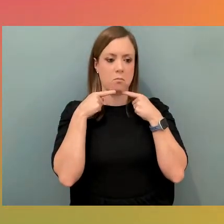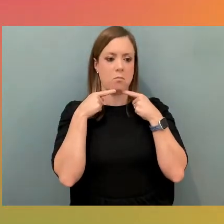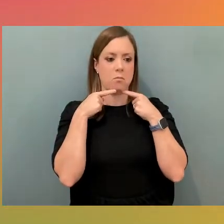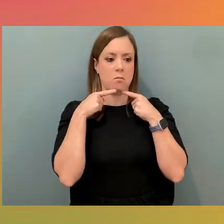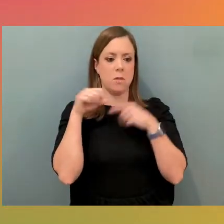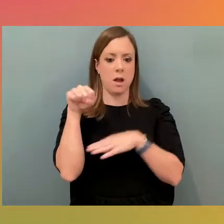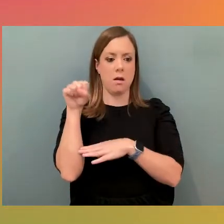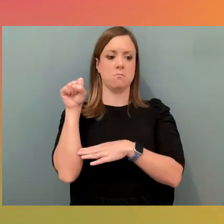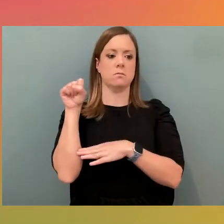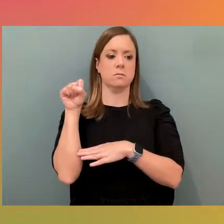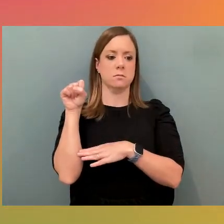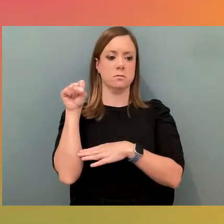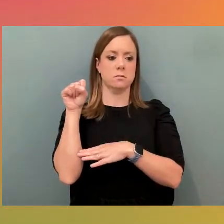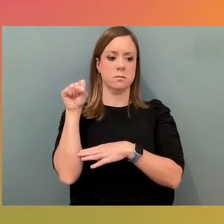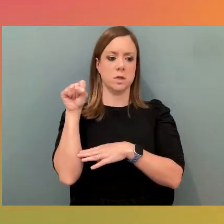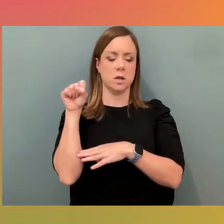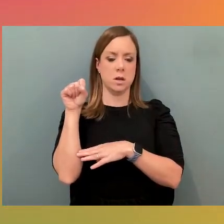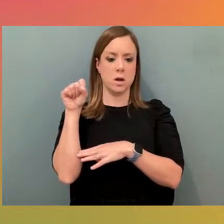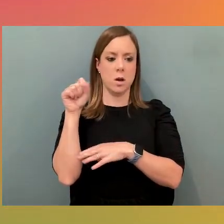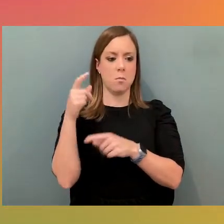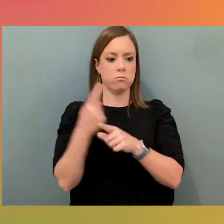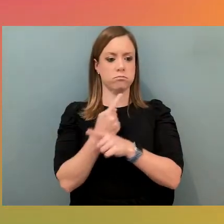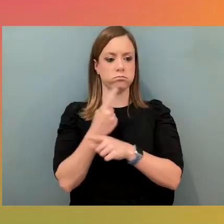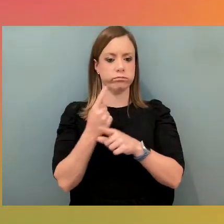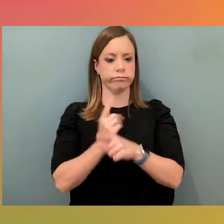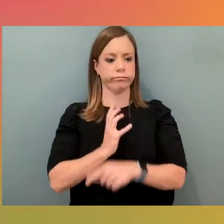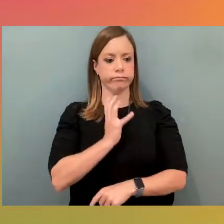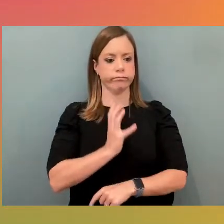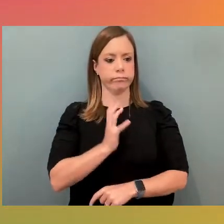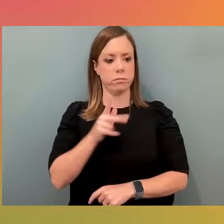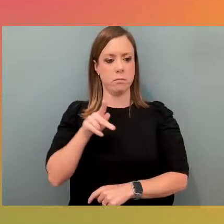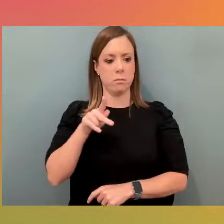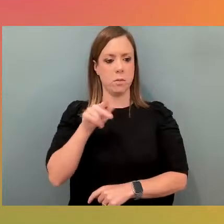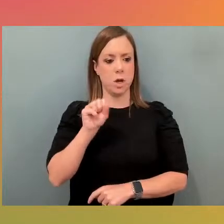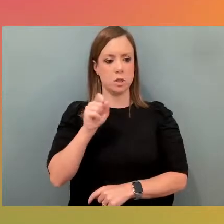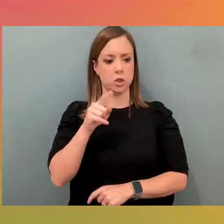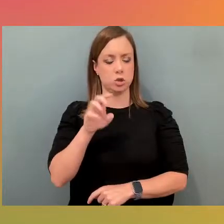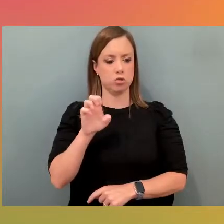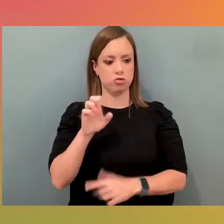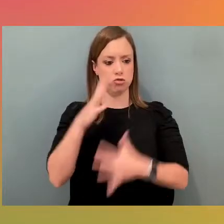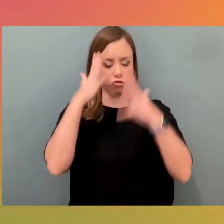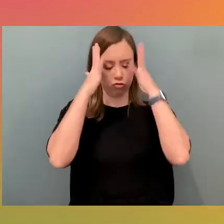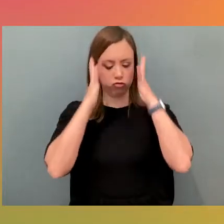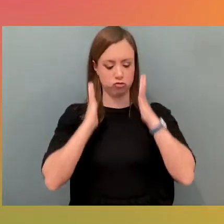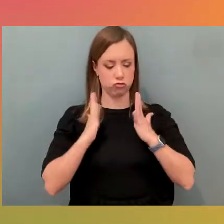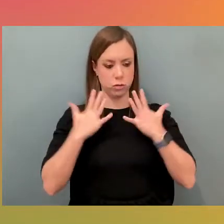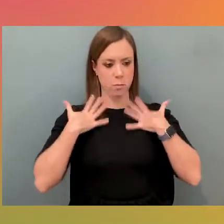SEE IF YOU CAN PULL URCHIN UP